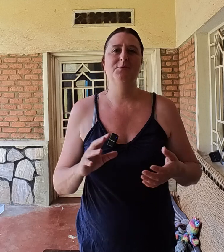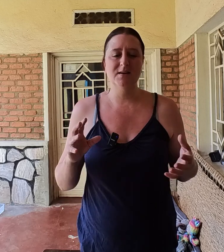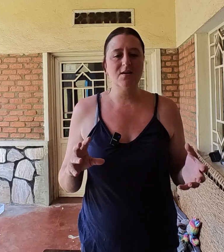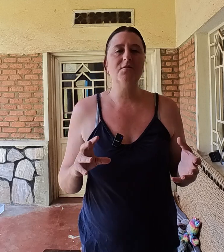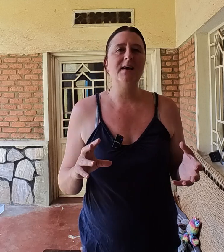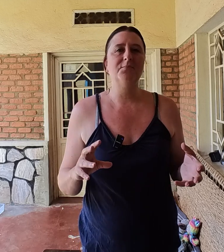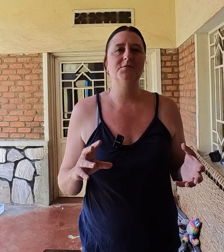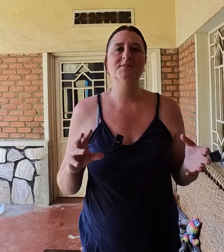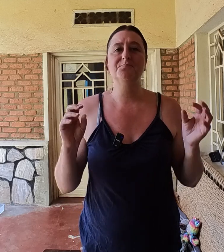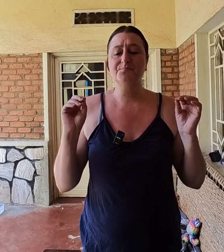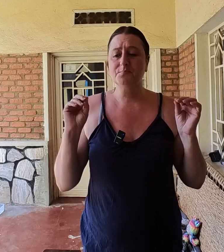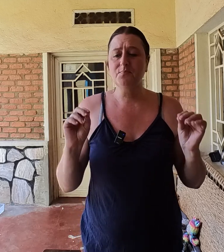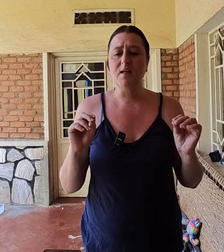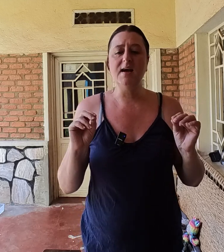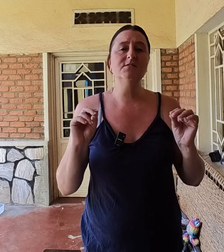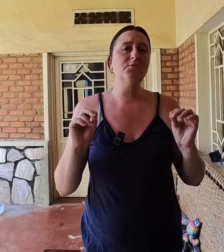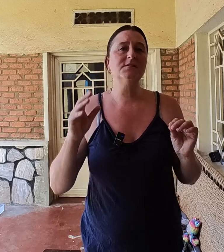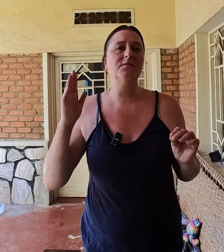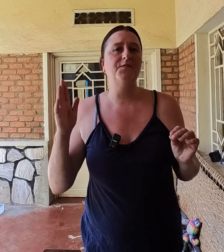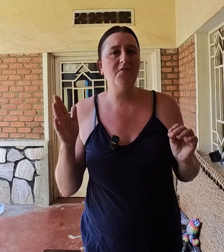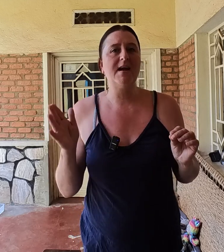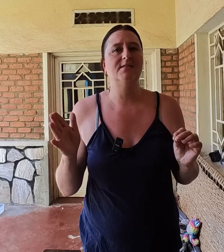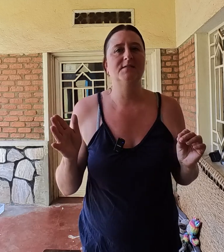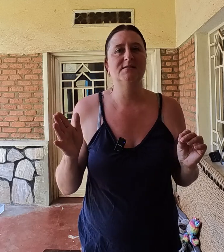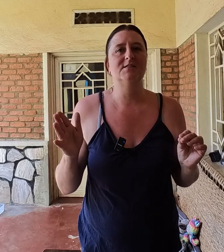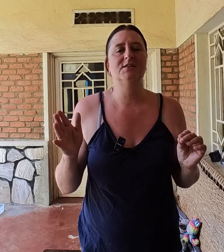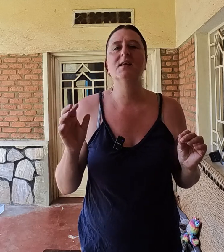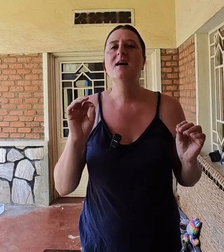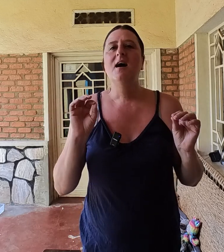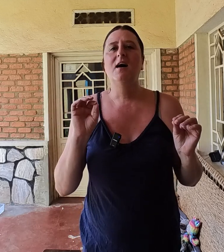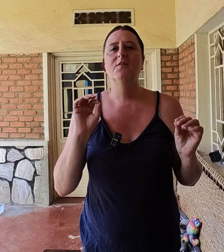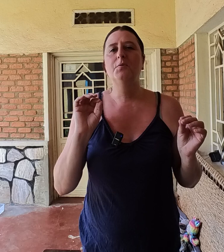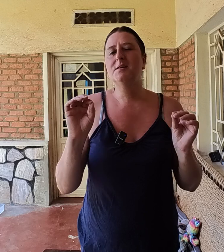so we're going to go through the animals and also, at the very end of the session, I've put